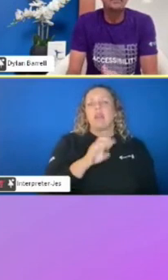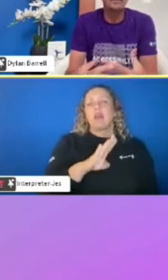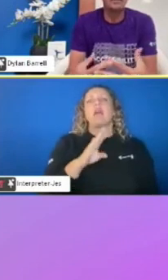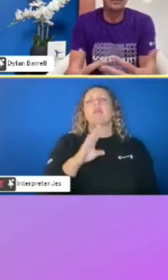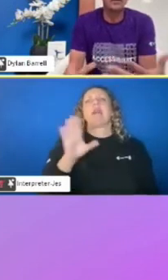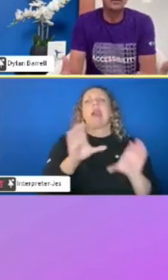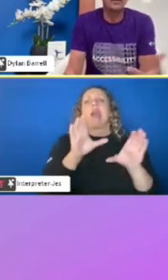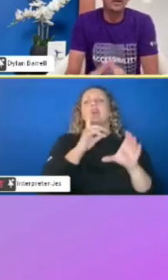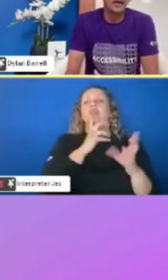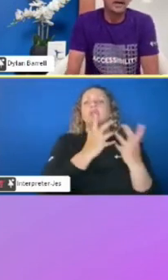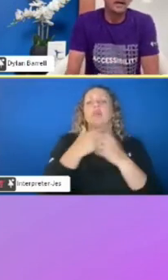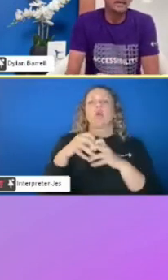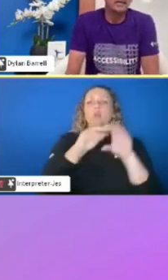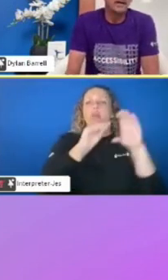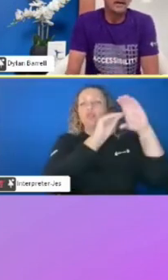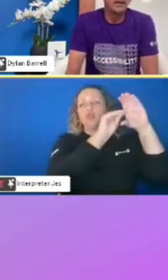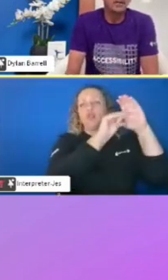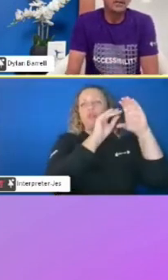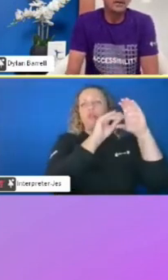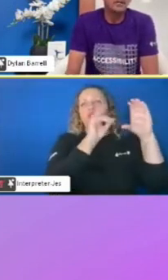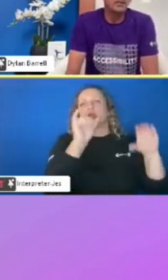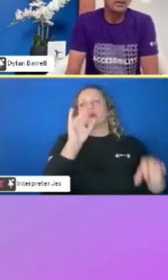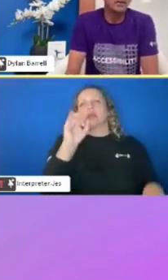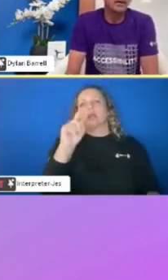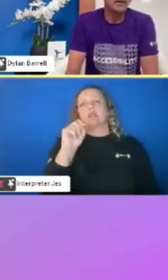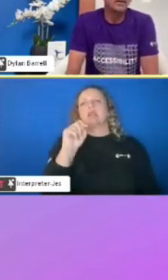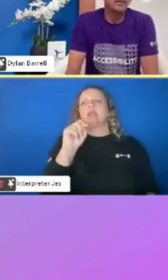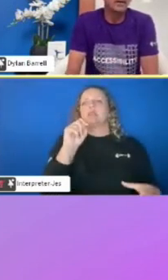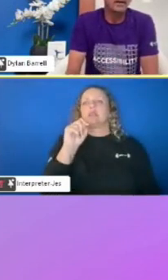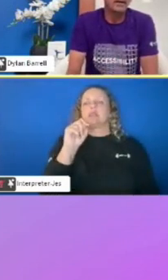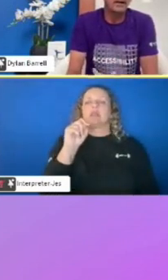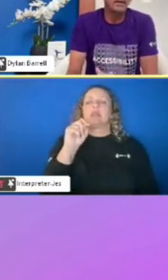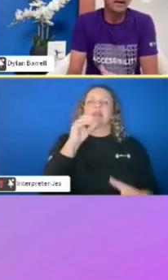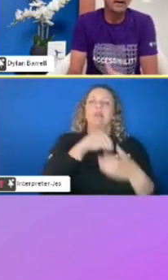so that you can lint within something like GitHub